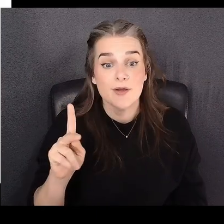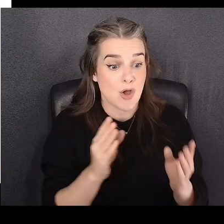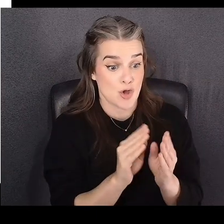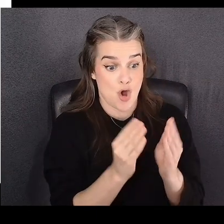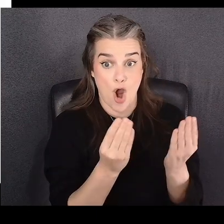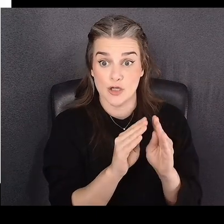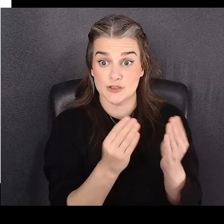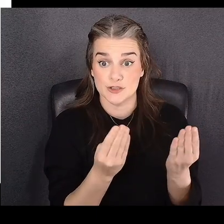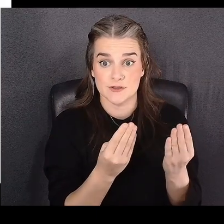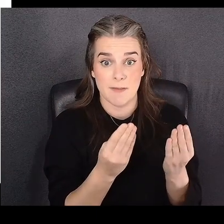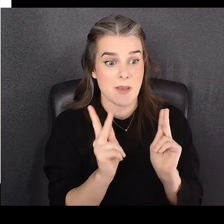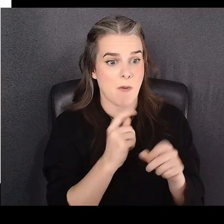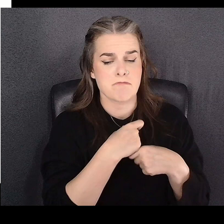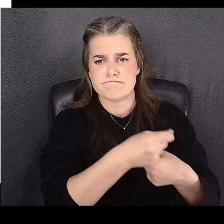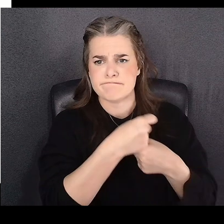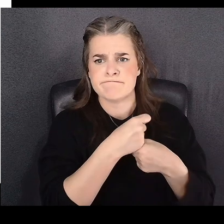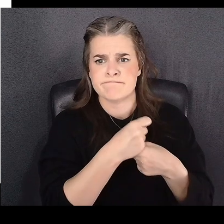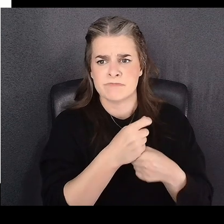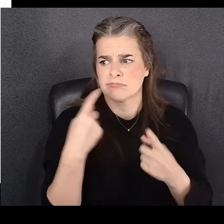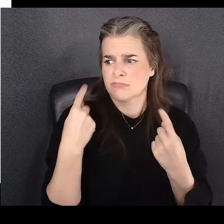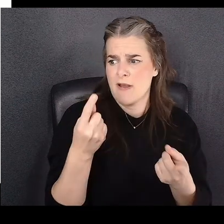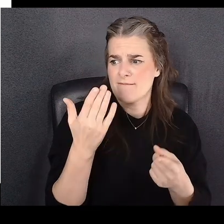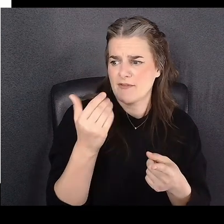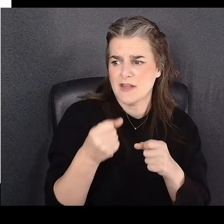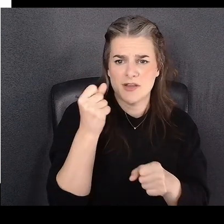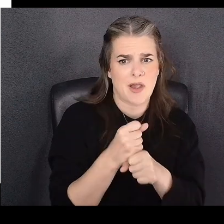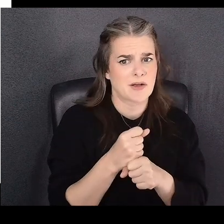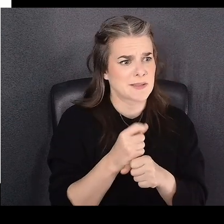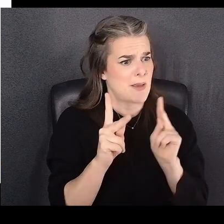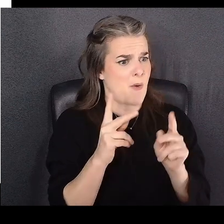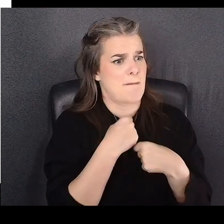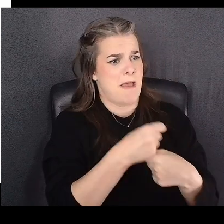years, because folks were making cards and personalizing cards